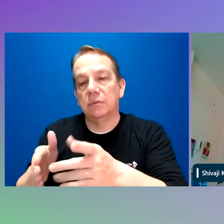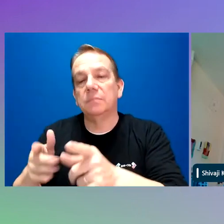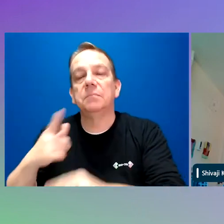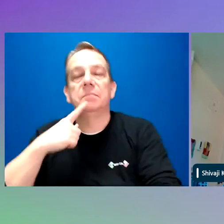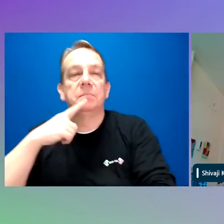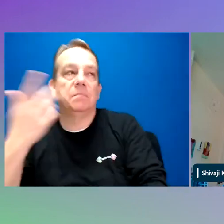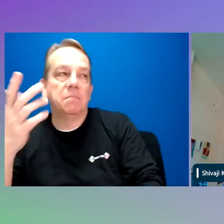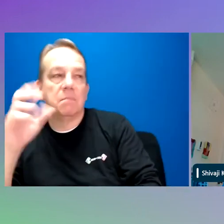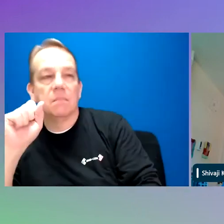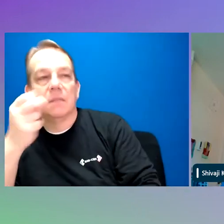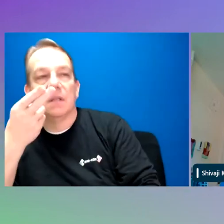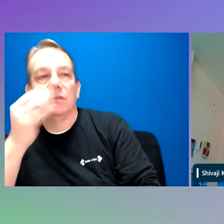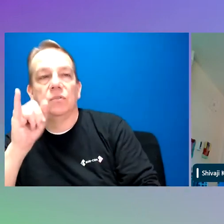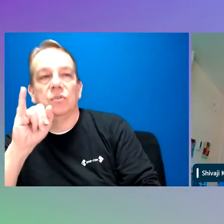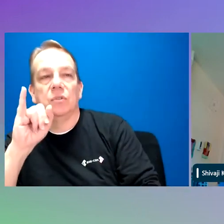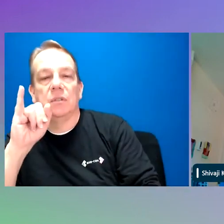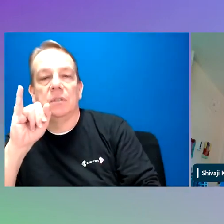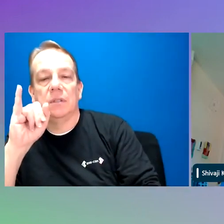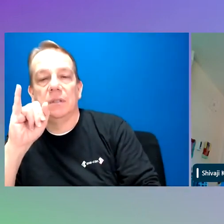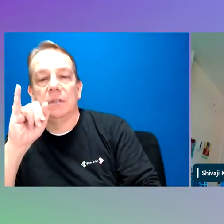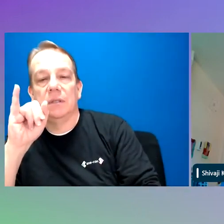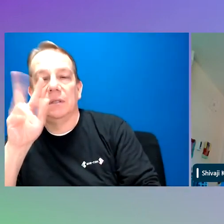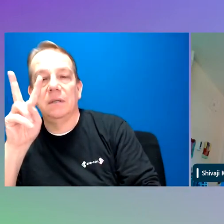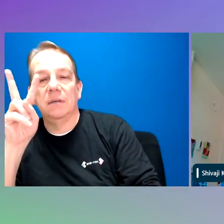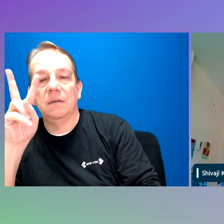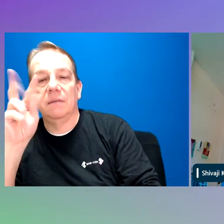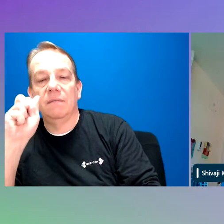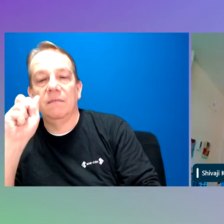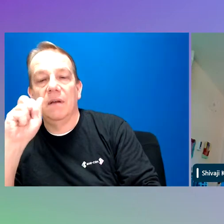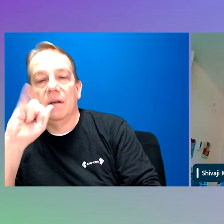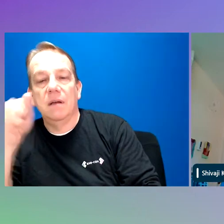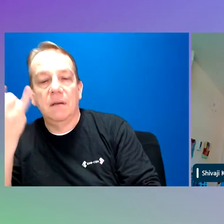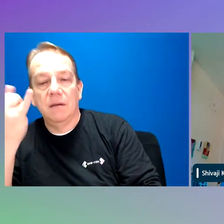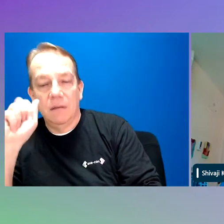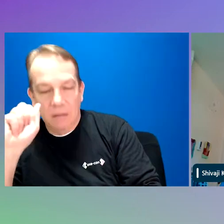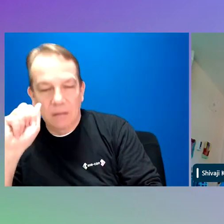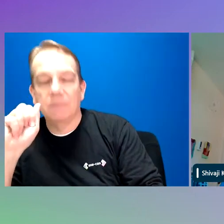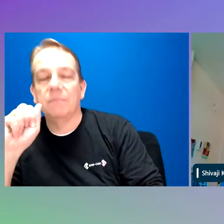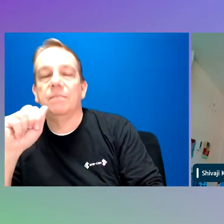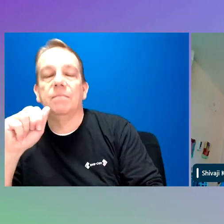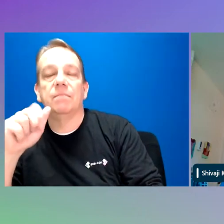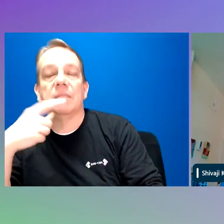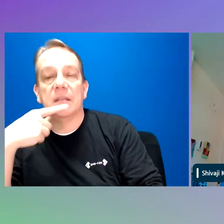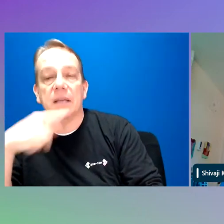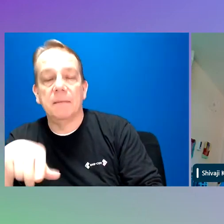So the way we handle that is that, you know, as soon as